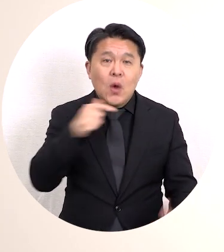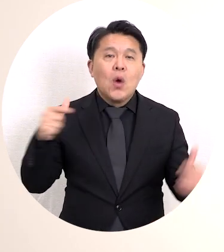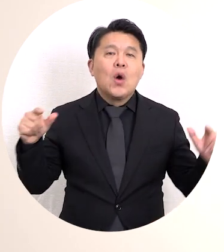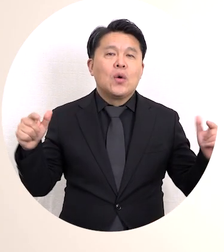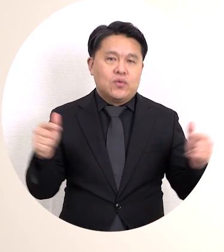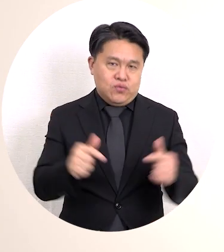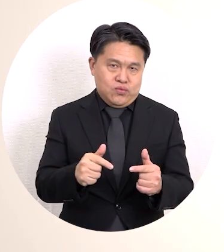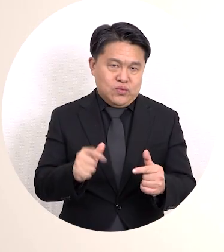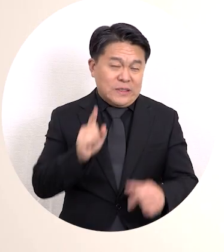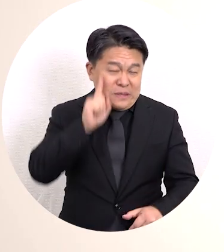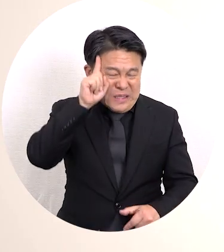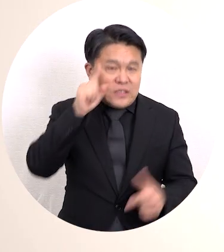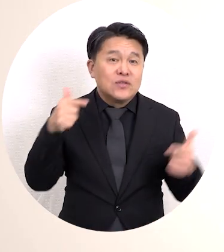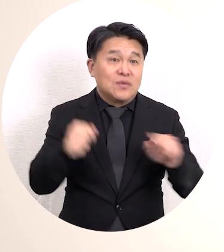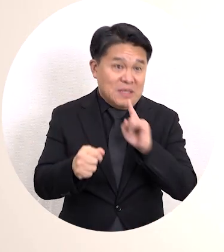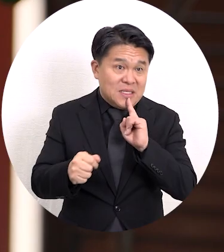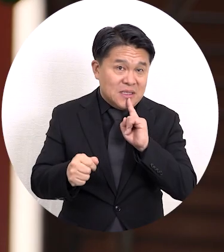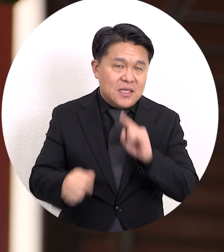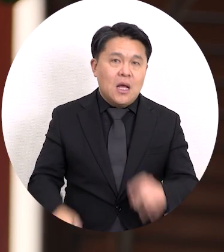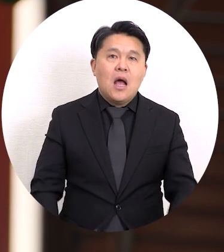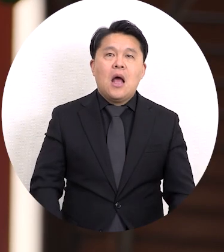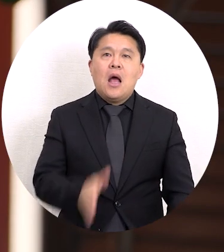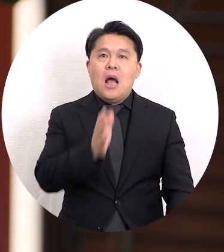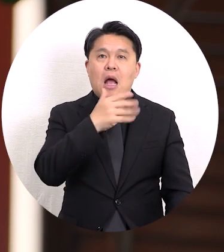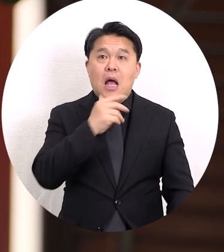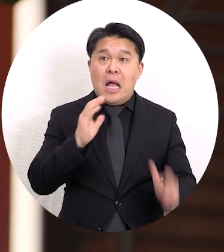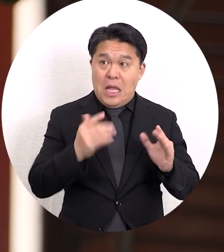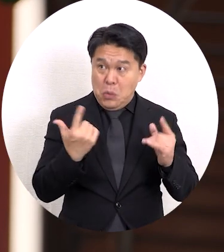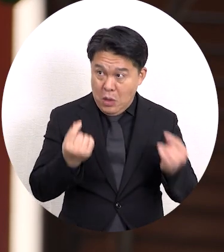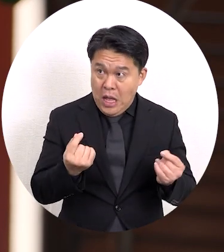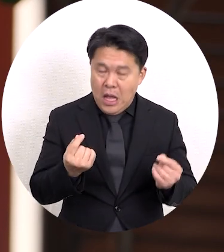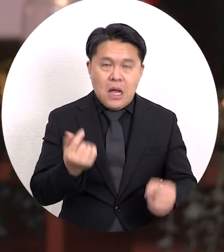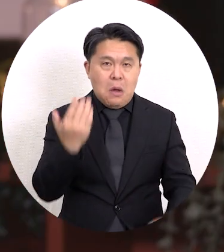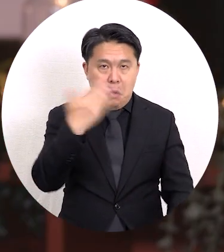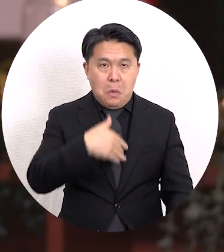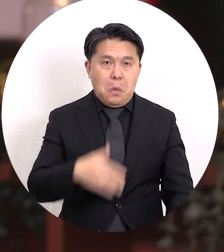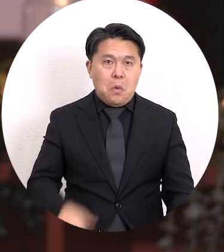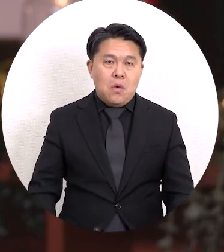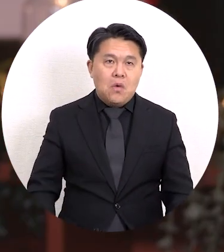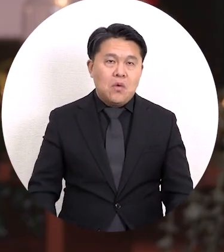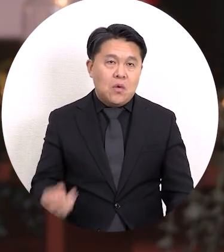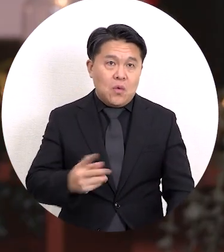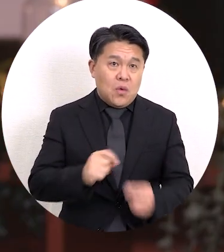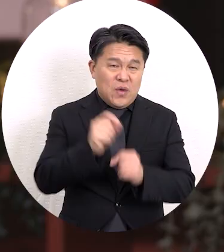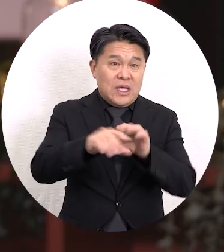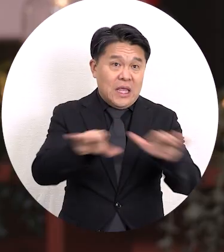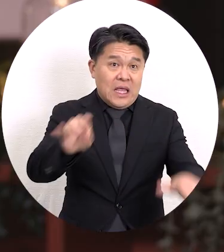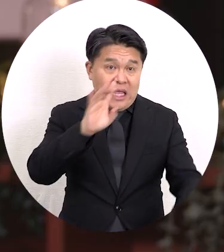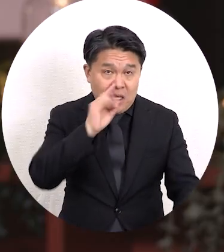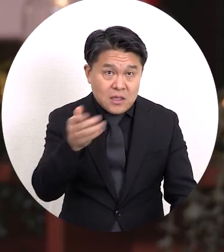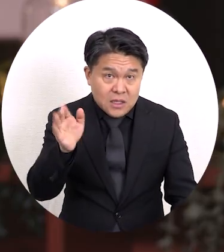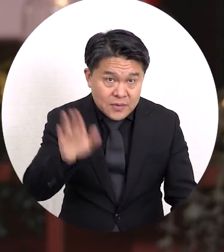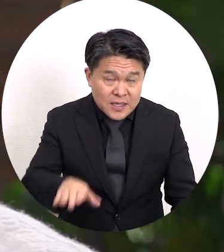a stress-reducing effect even on unborn babies. Even fetuses. And while it may not provide a permanent solution, music has been shown to have